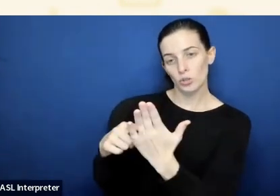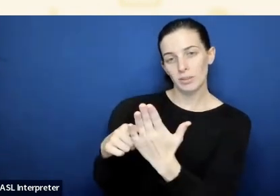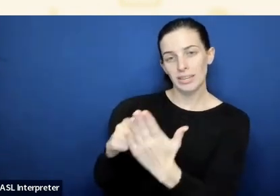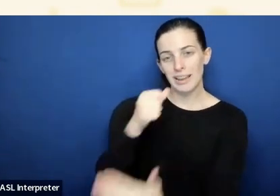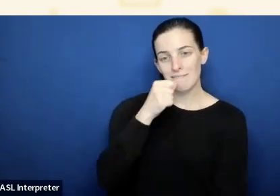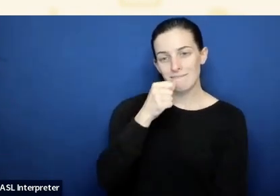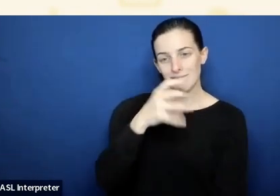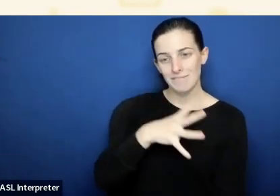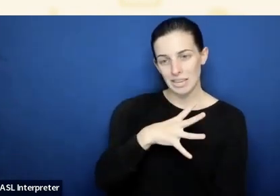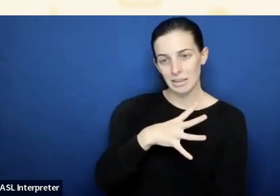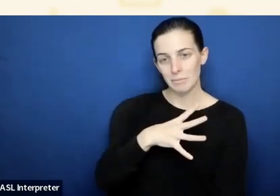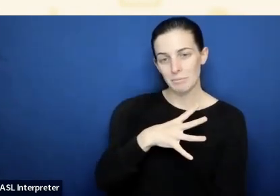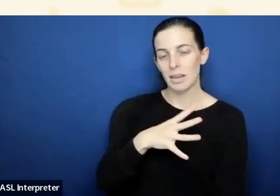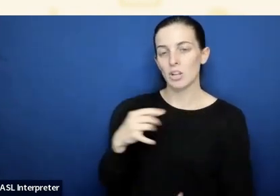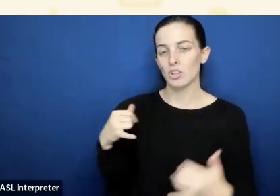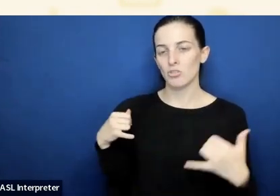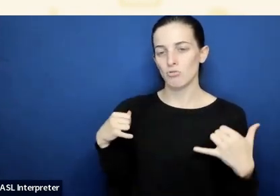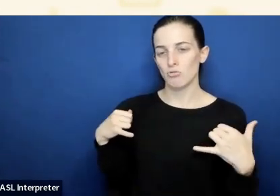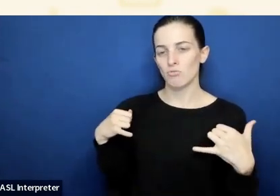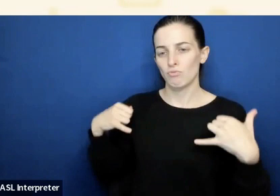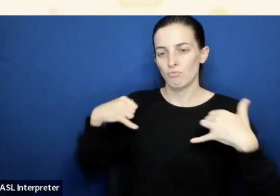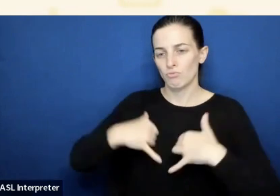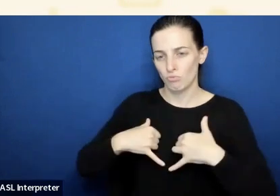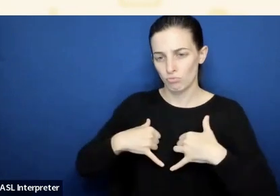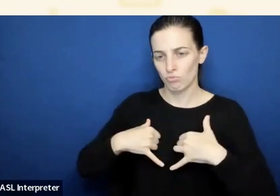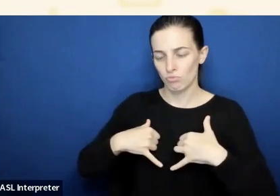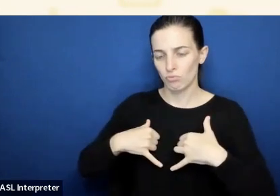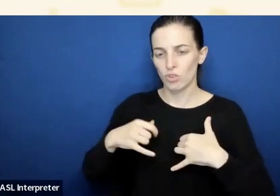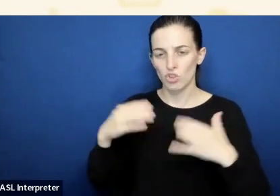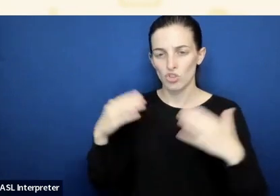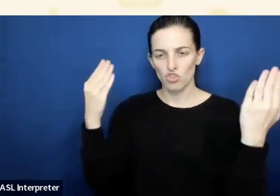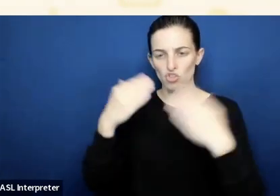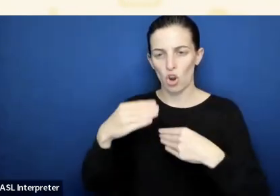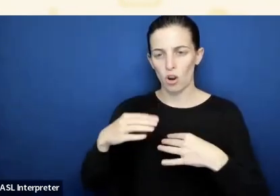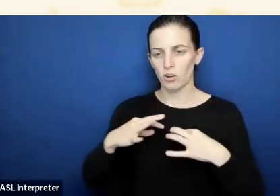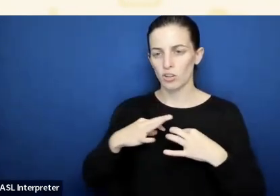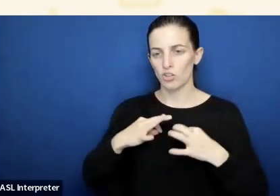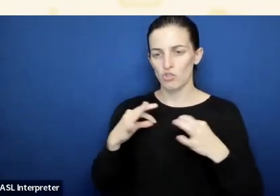and dark cardigan, with short brown hair, and wearing a pair